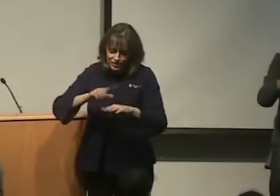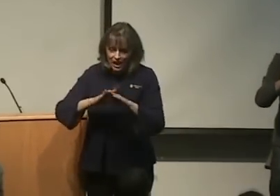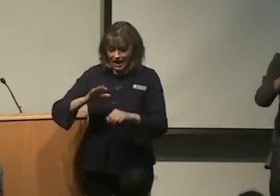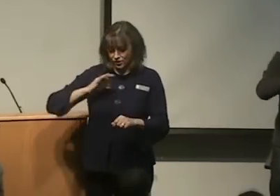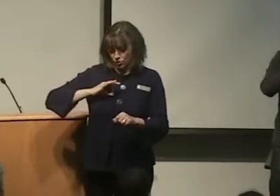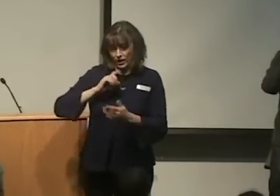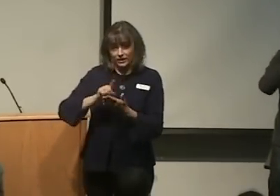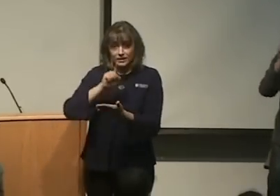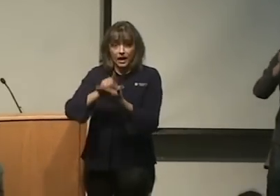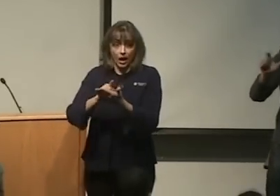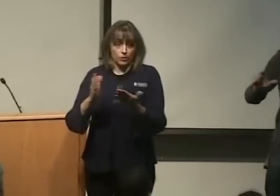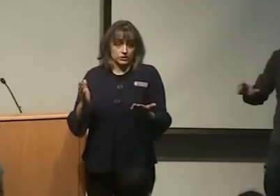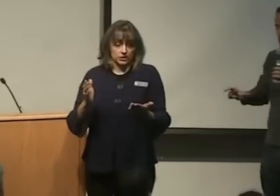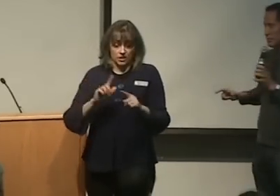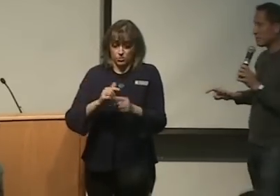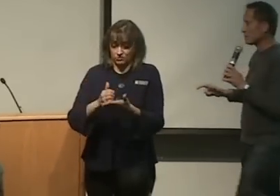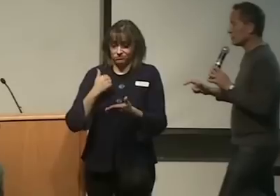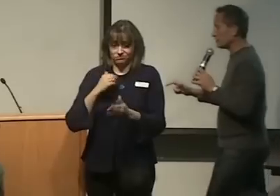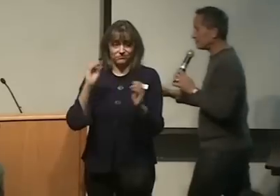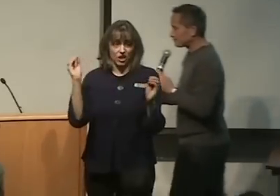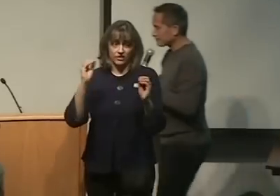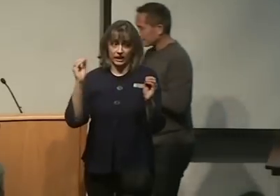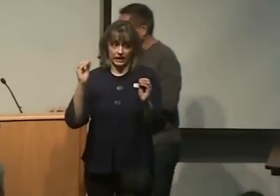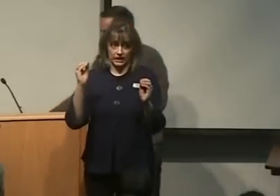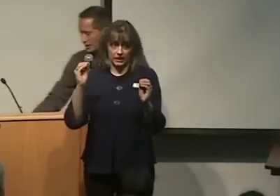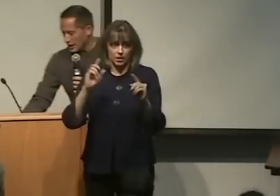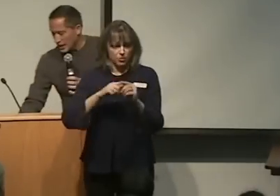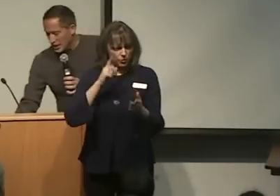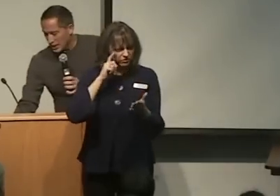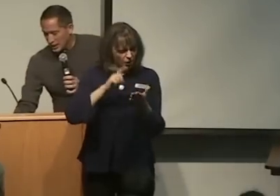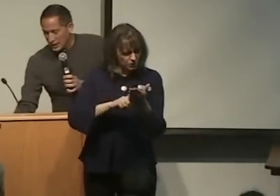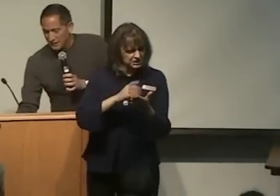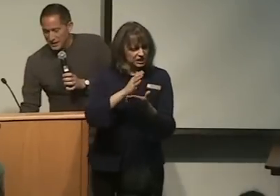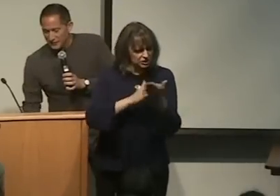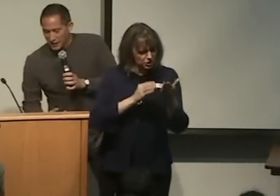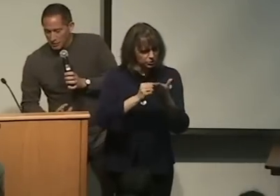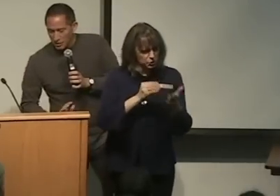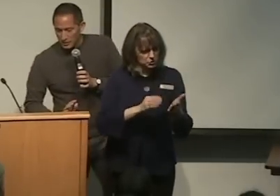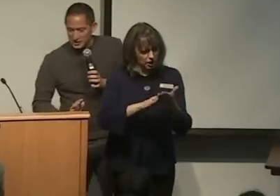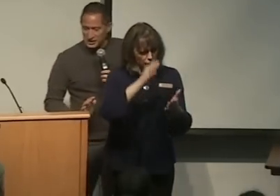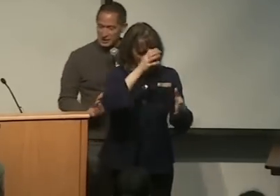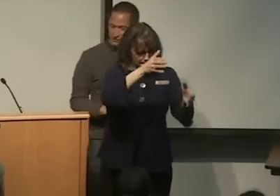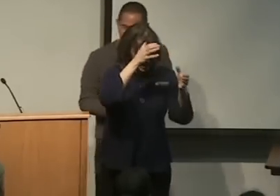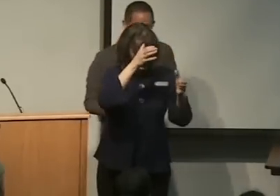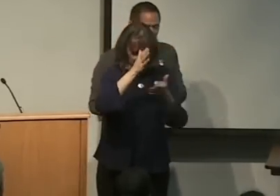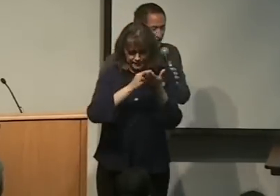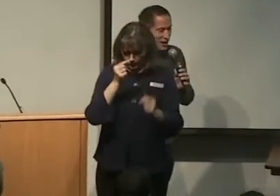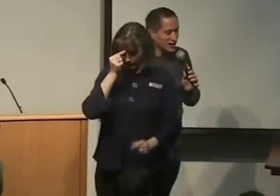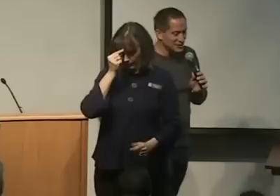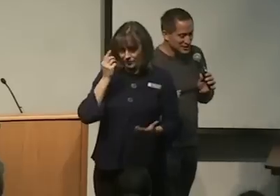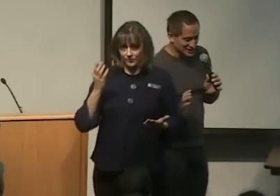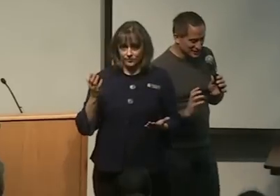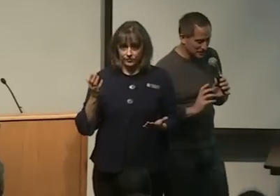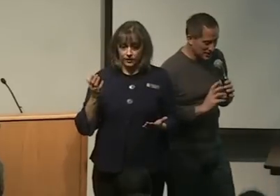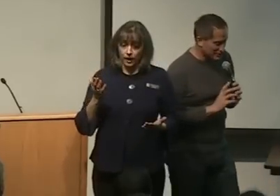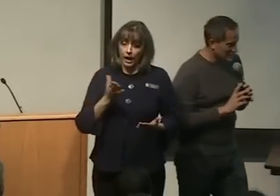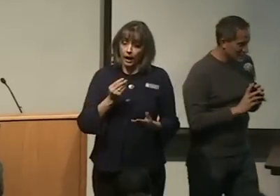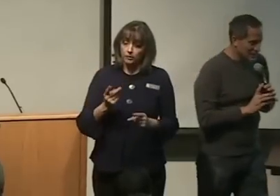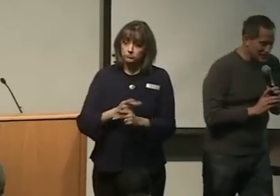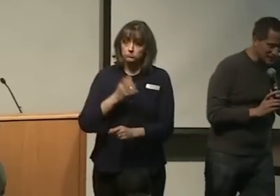that there's this differential in what people learn. And then if that all isn't enough we have Congress to think about.